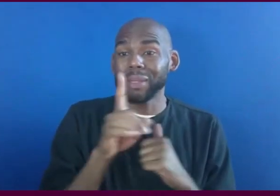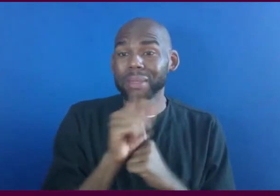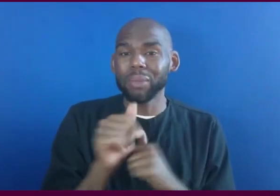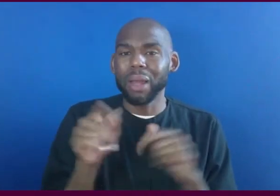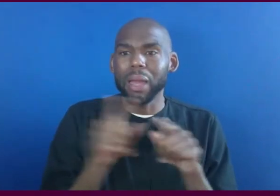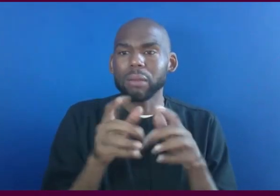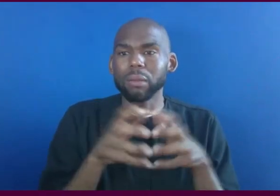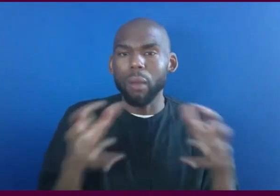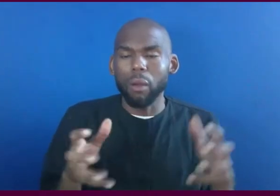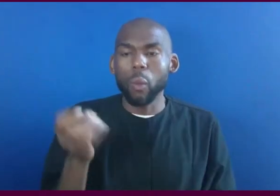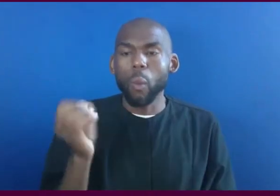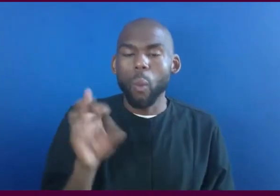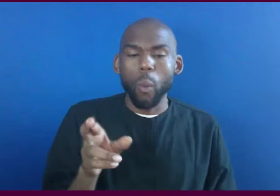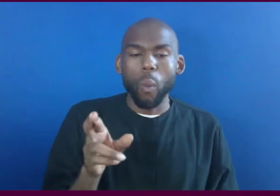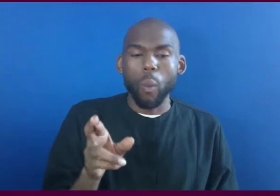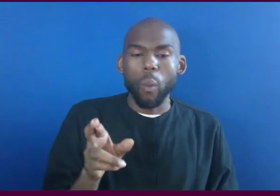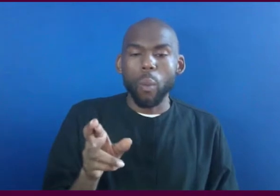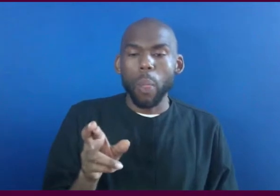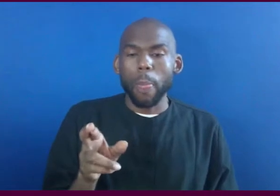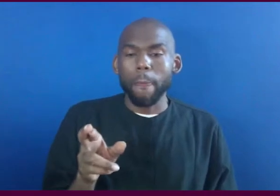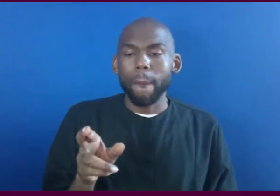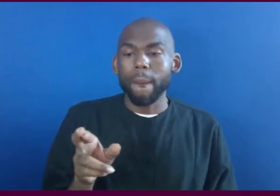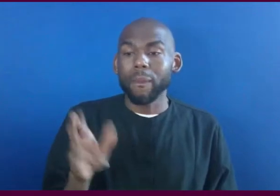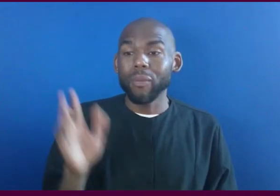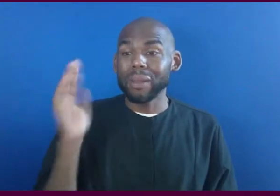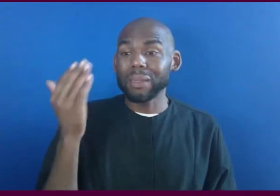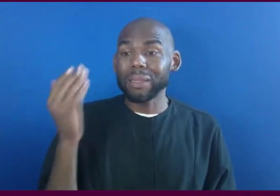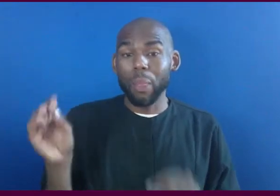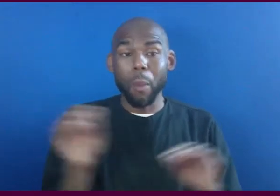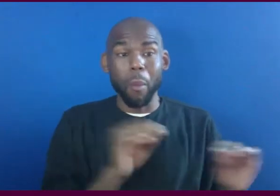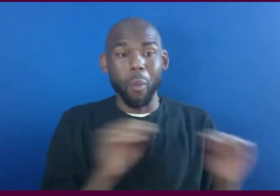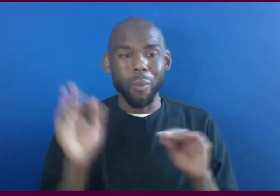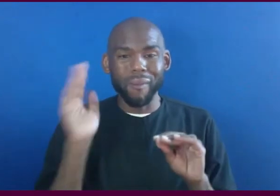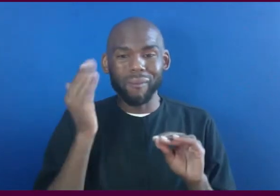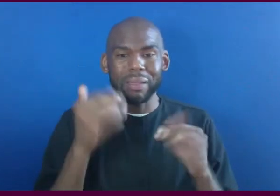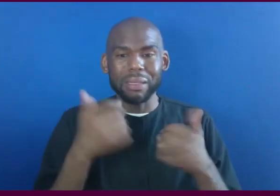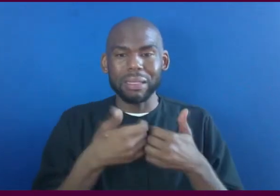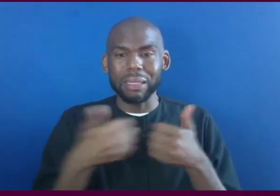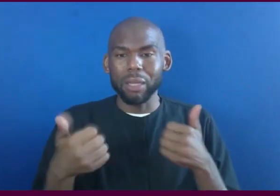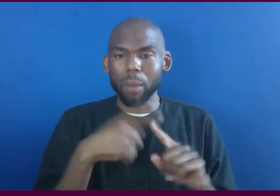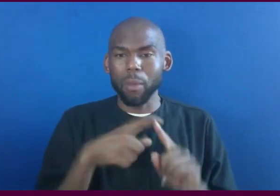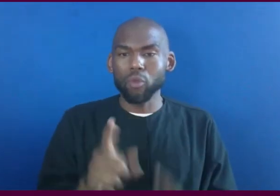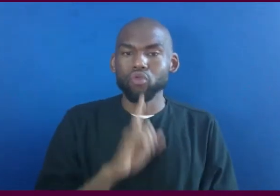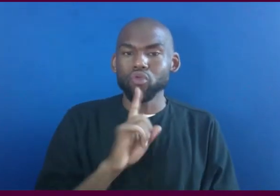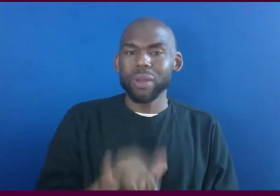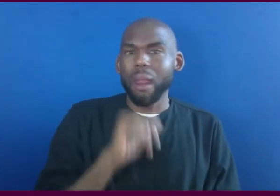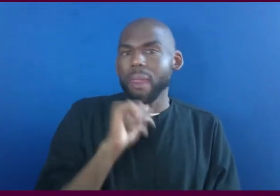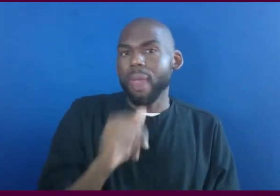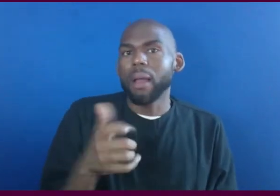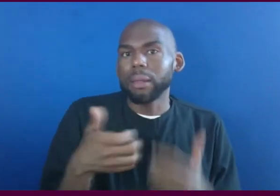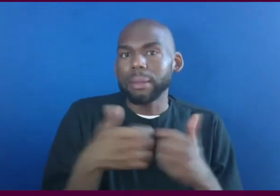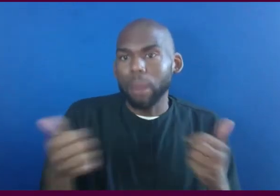as much. Or they see the movement as separate, but they really aren't separate.